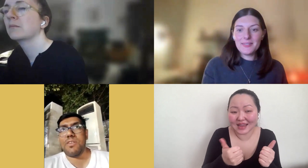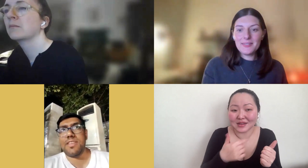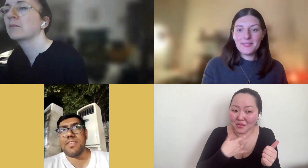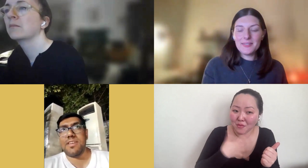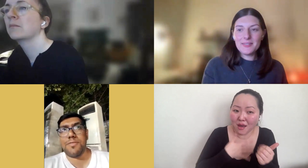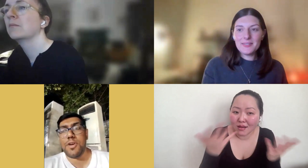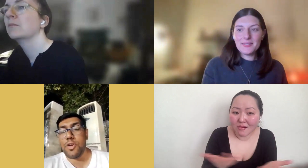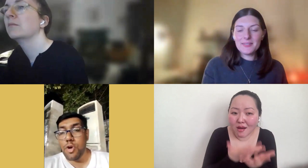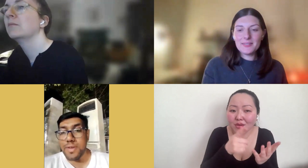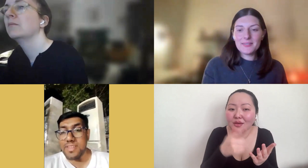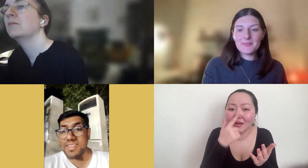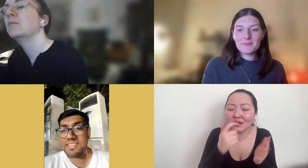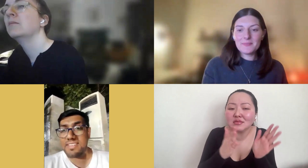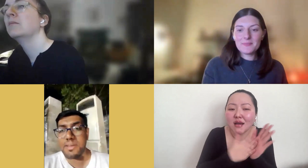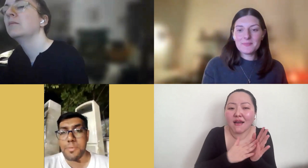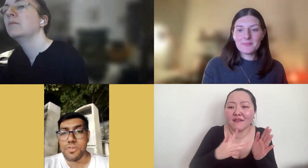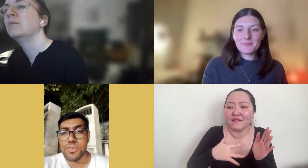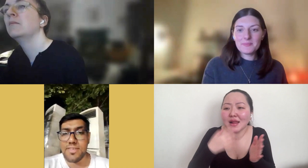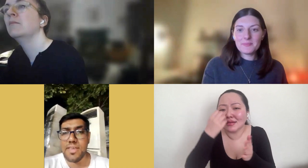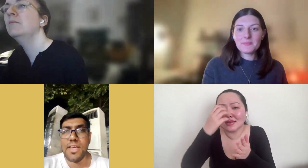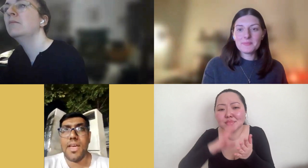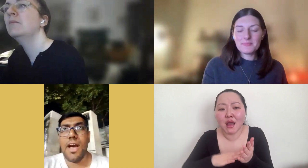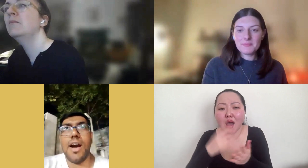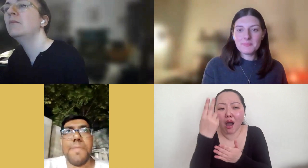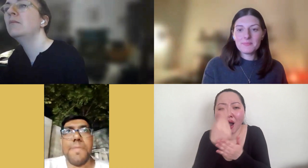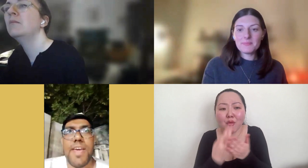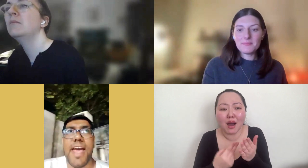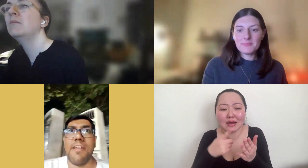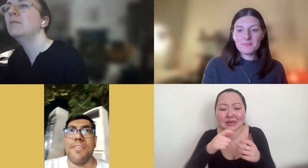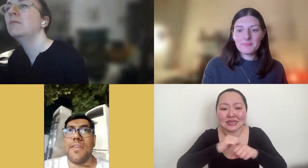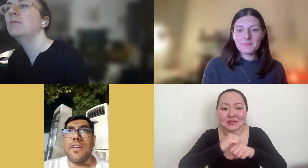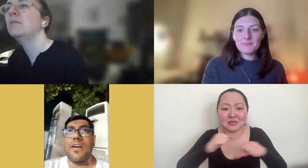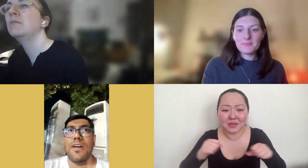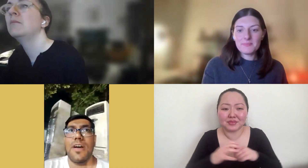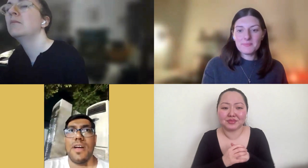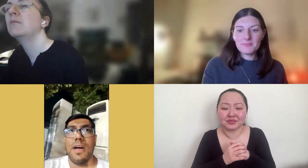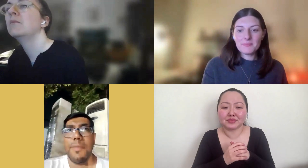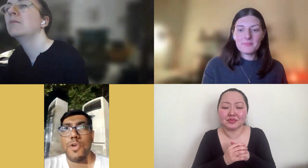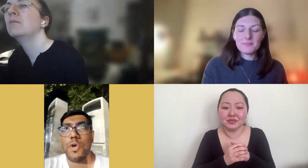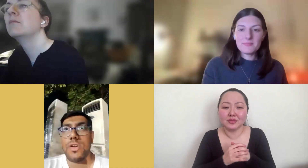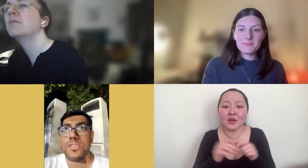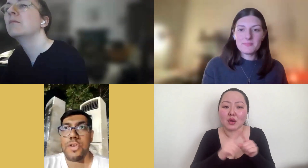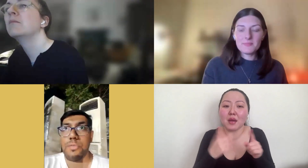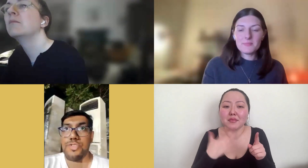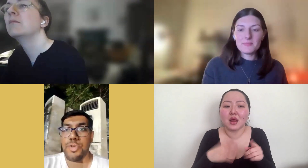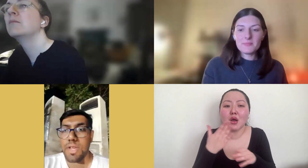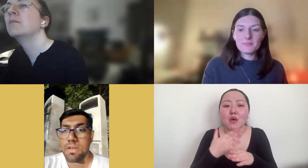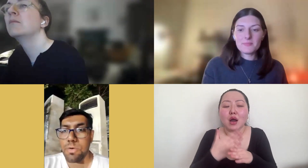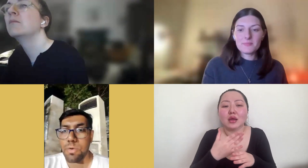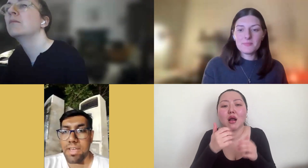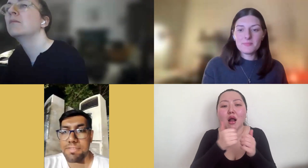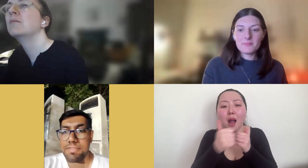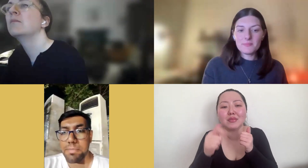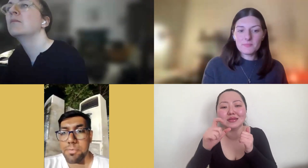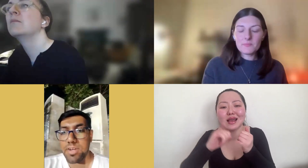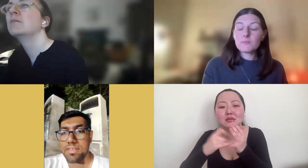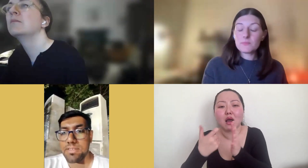working with different corporate projects. We have a couple of donors from Zurich that have supported